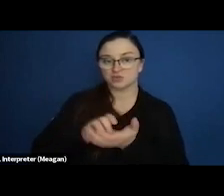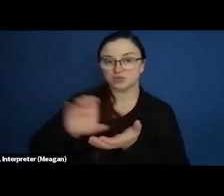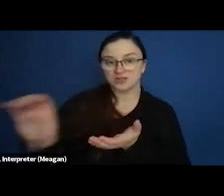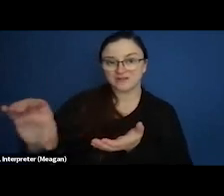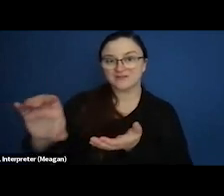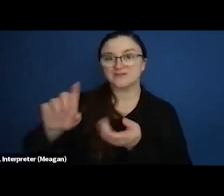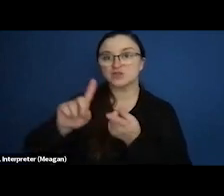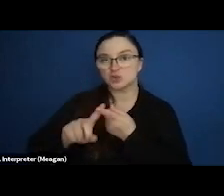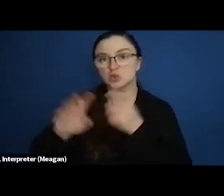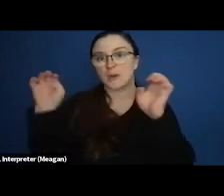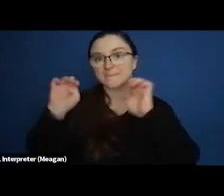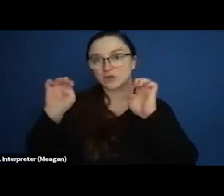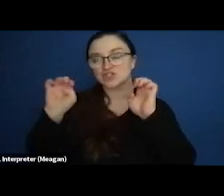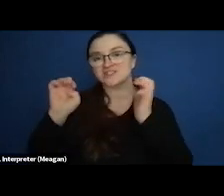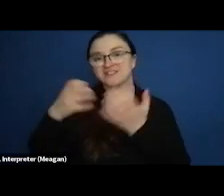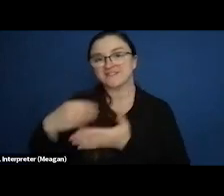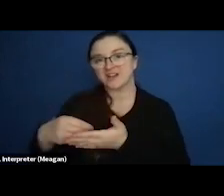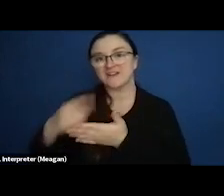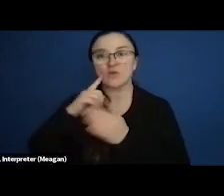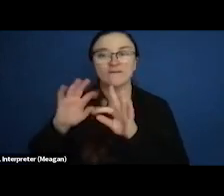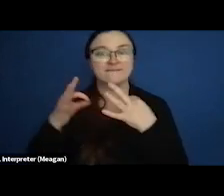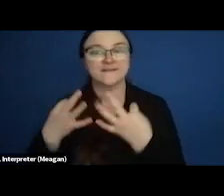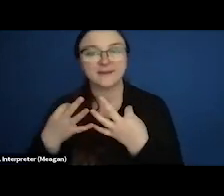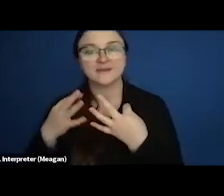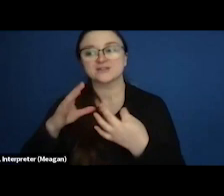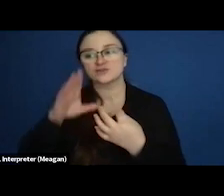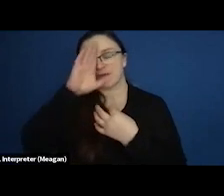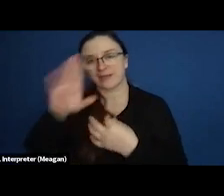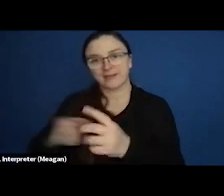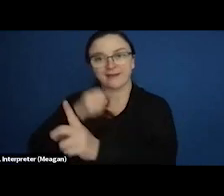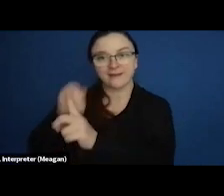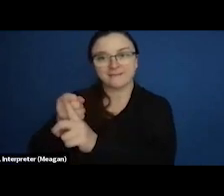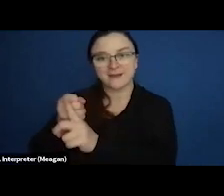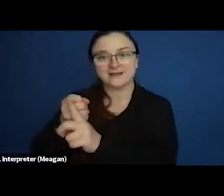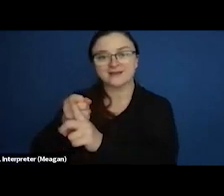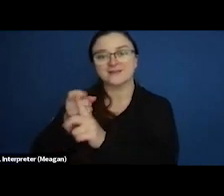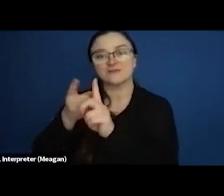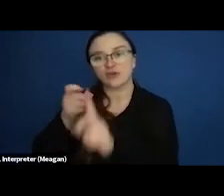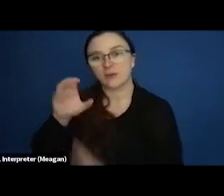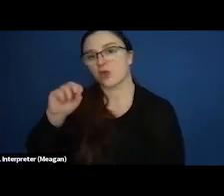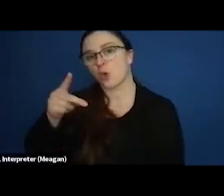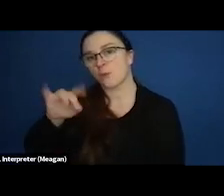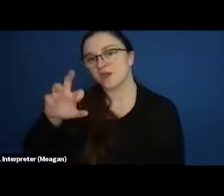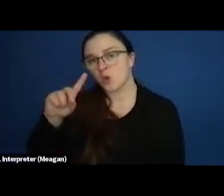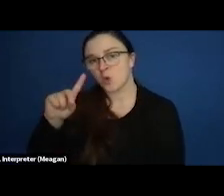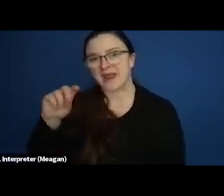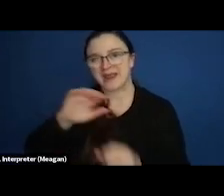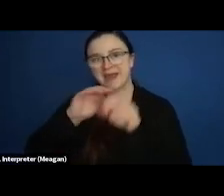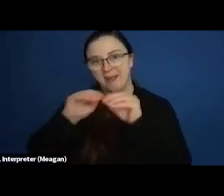Emergency funding for families directly impacted by the opioid epidemic. Next slide.